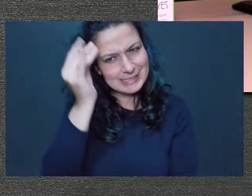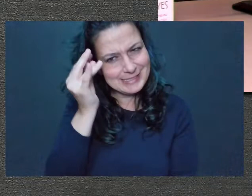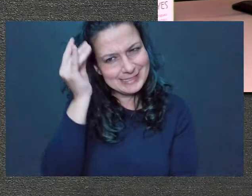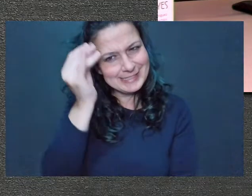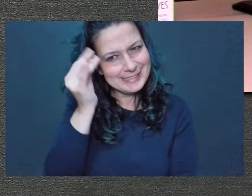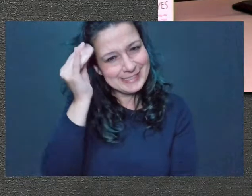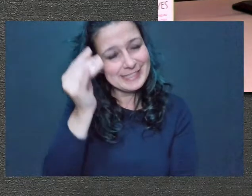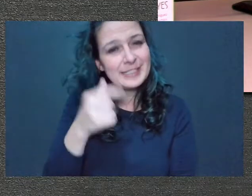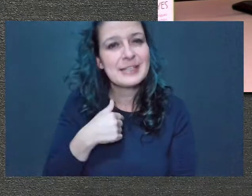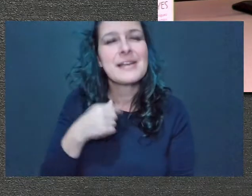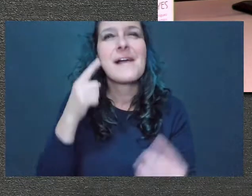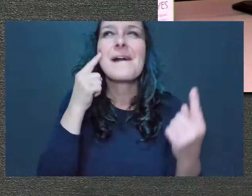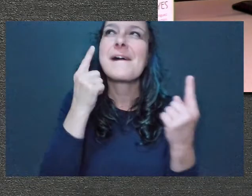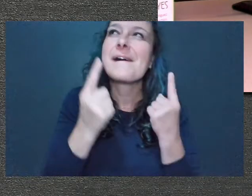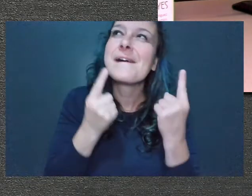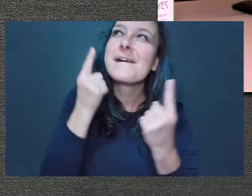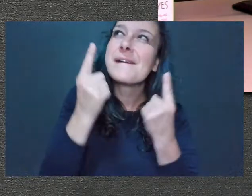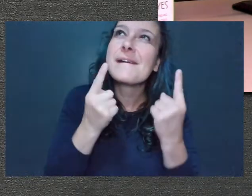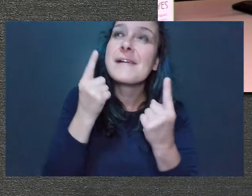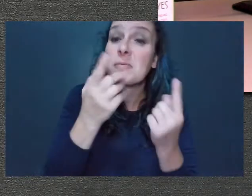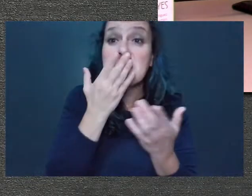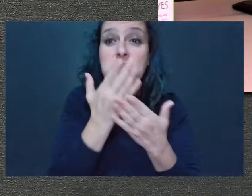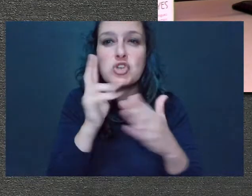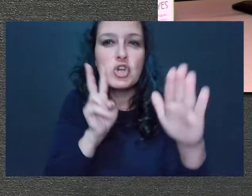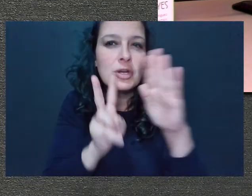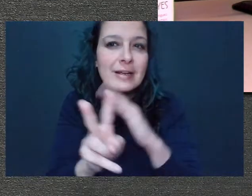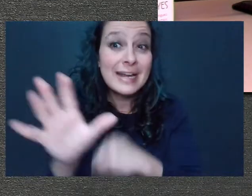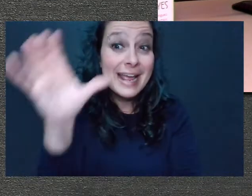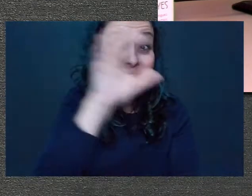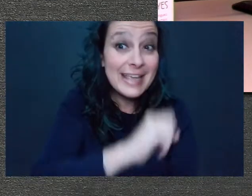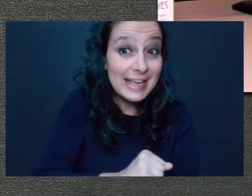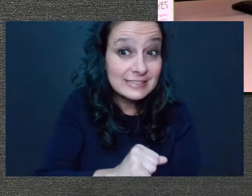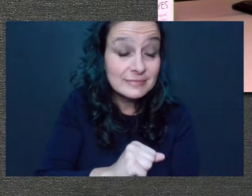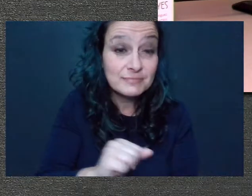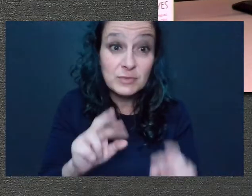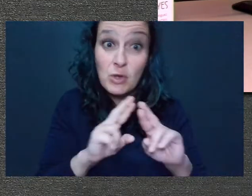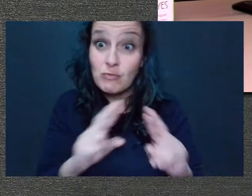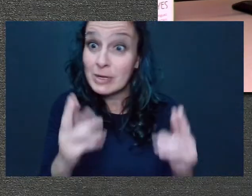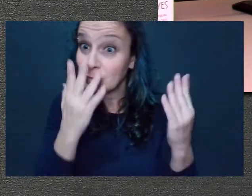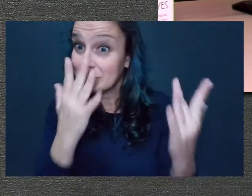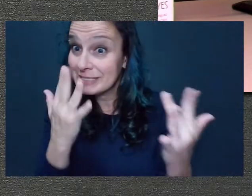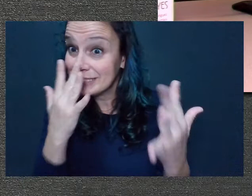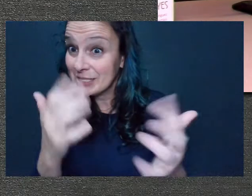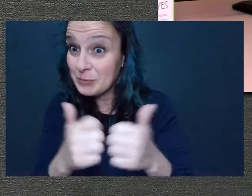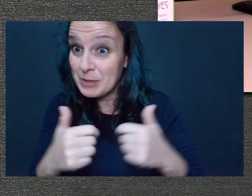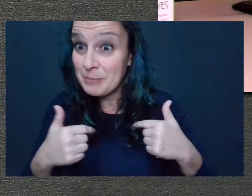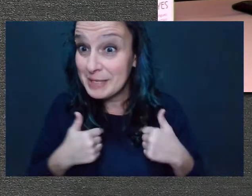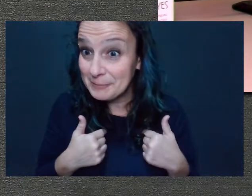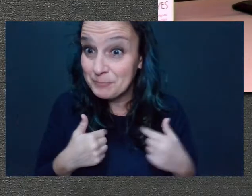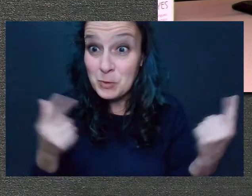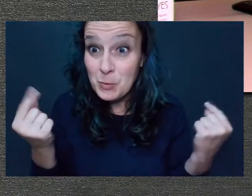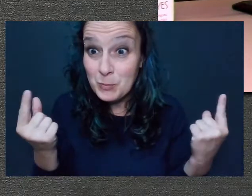and I'm thinking, thinking, thinking, making good guesses. Well, you ready to sing the song with me? It goes like this.